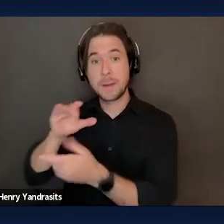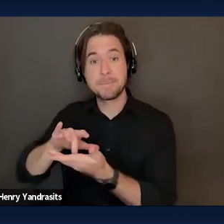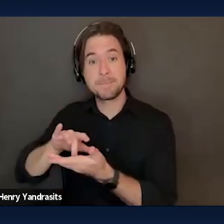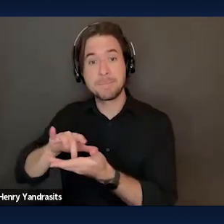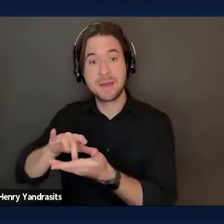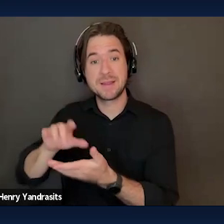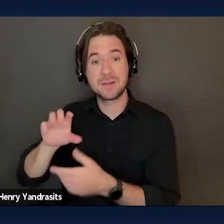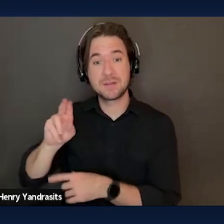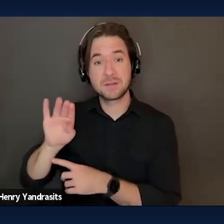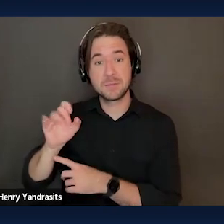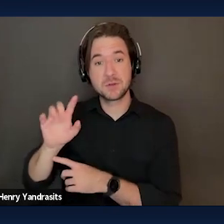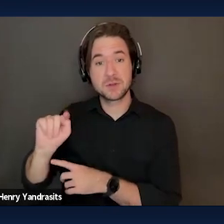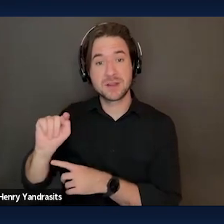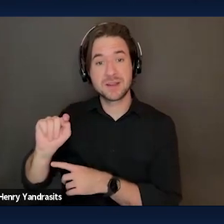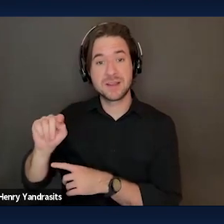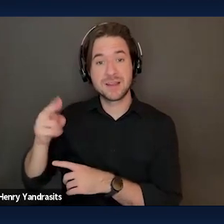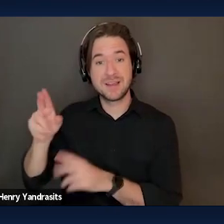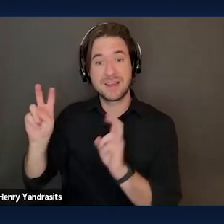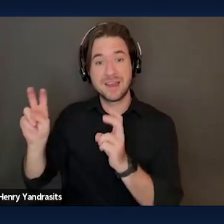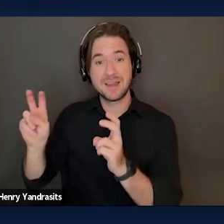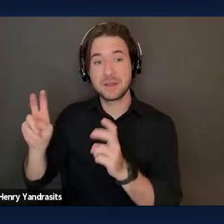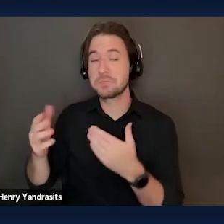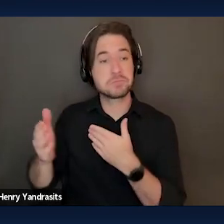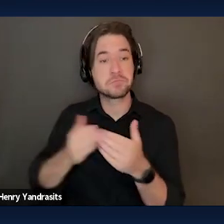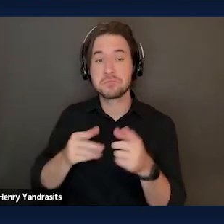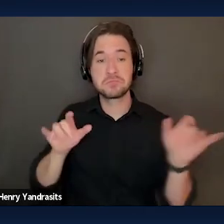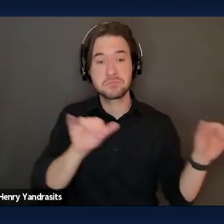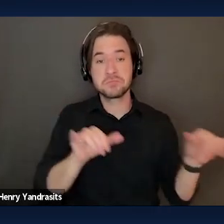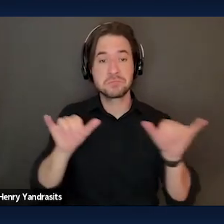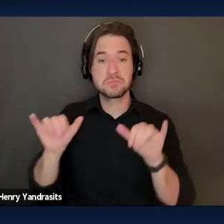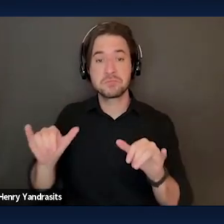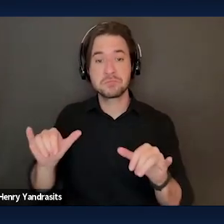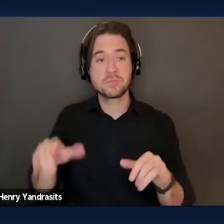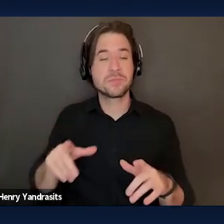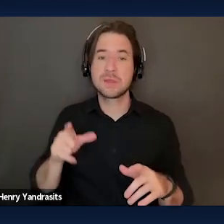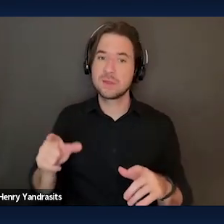Even though they're the same terms, and they are mapped to the same headings, you're getting different things.